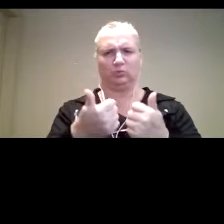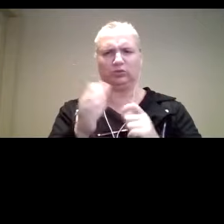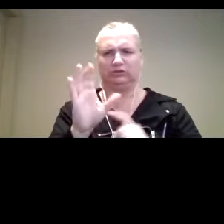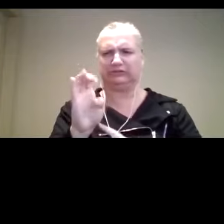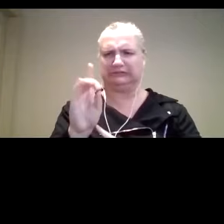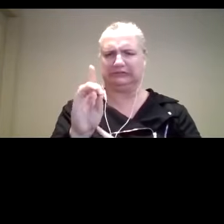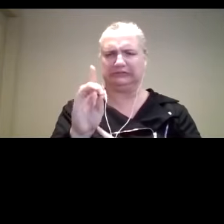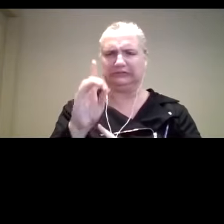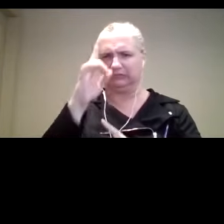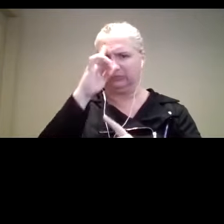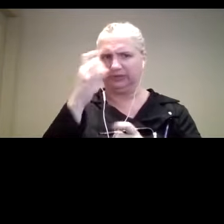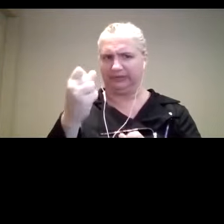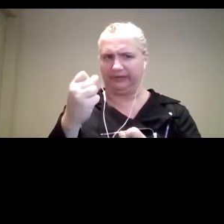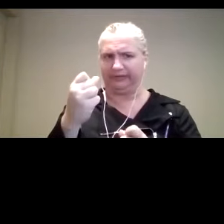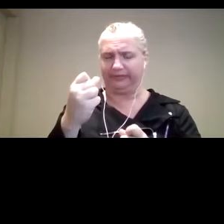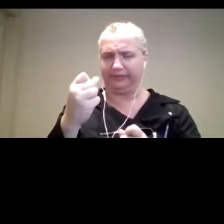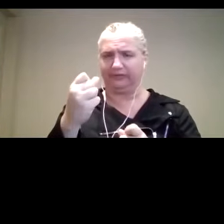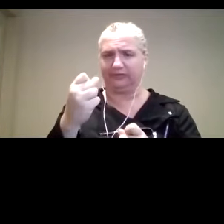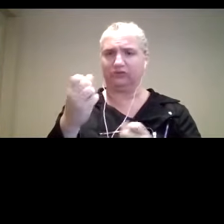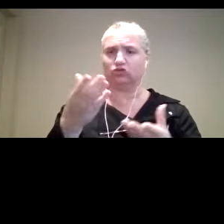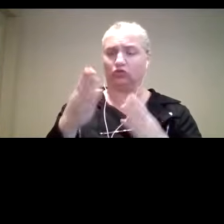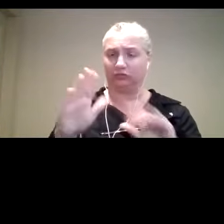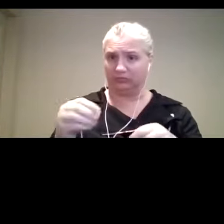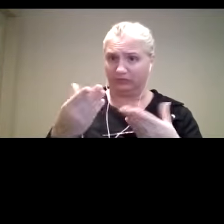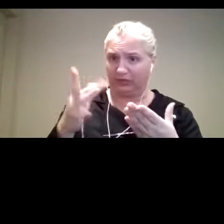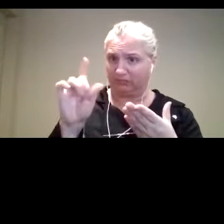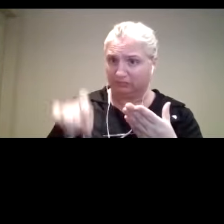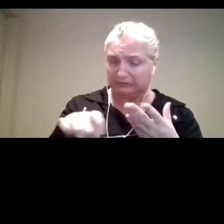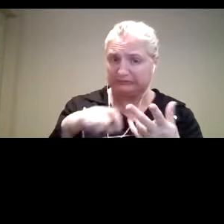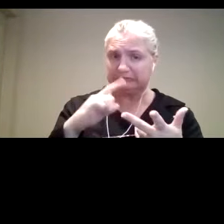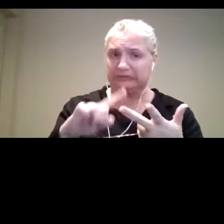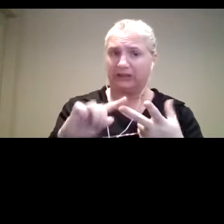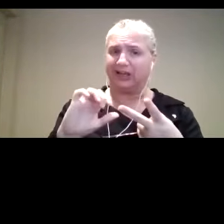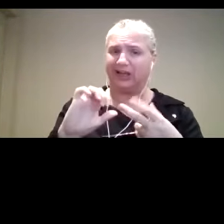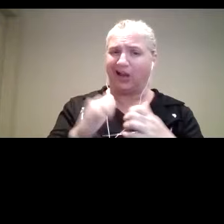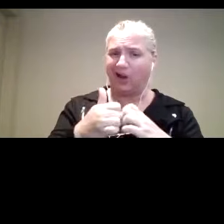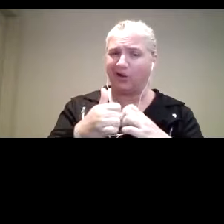must mental health services be provided? And how is a child's need for school psychological